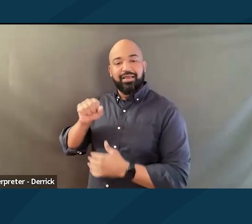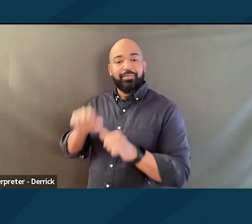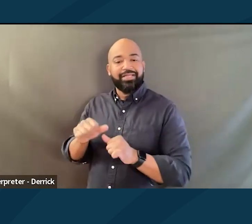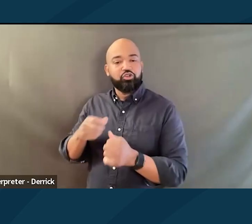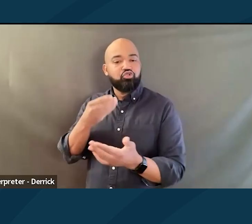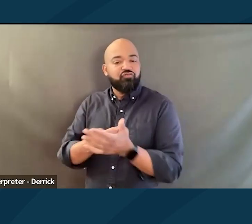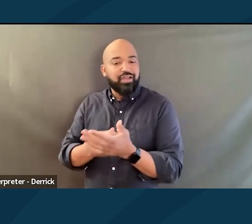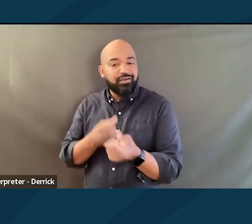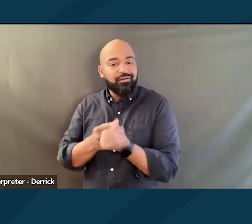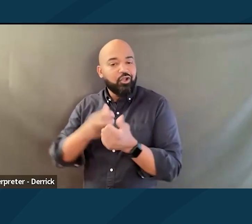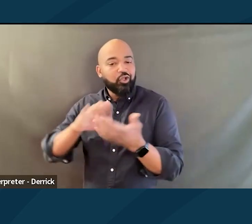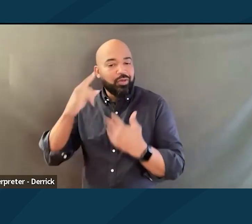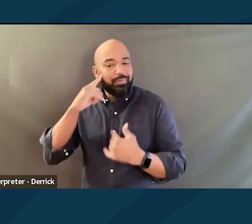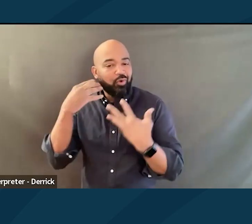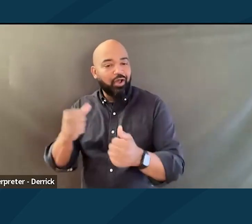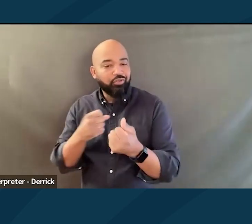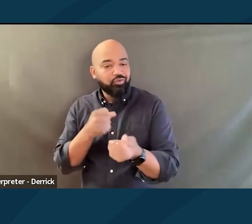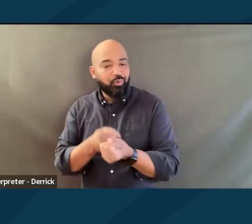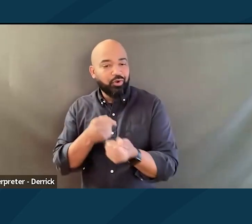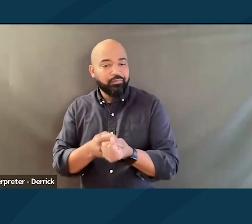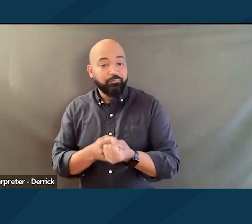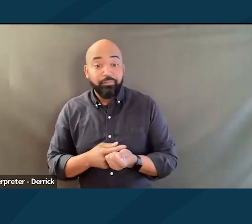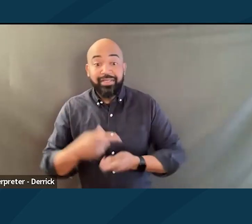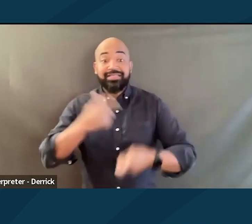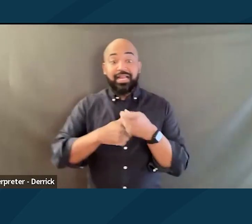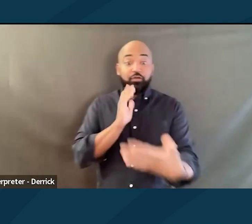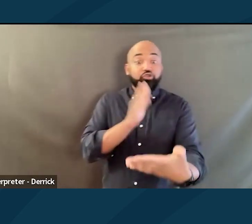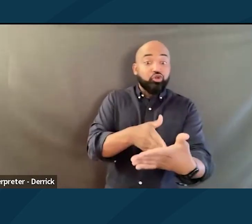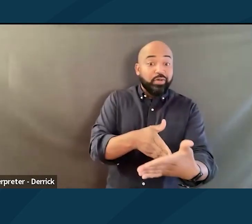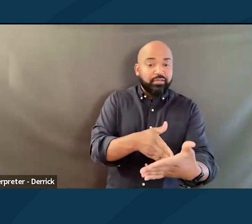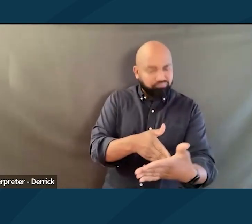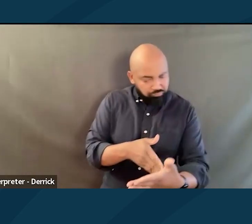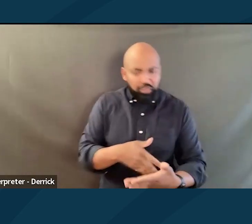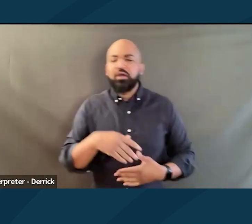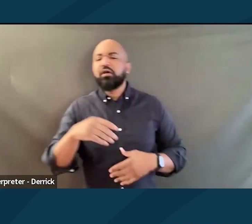of the community integration mandates, states should be fighting alongside of us to protect